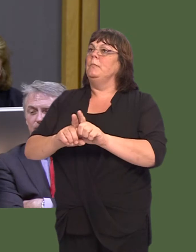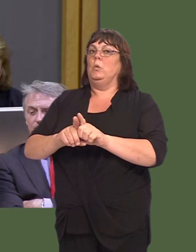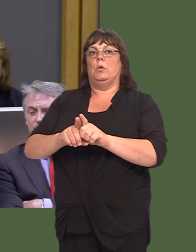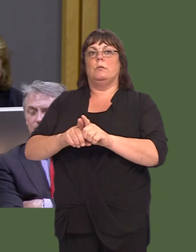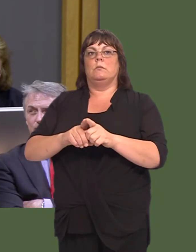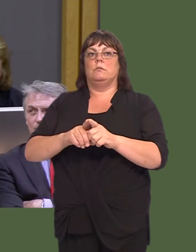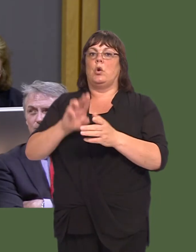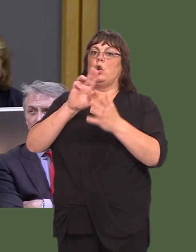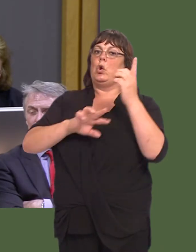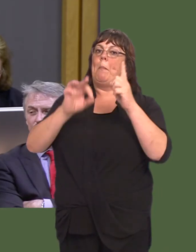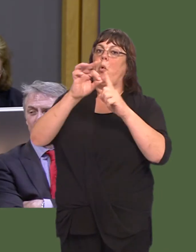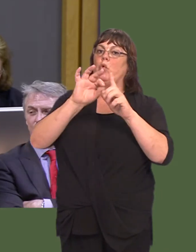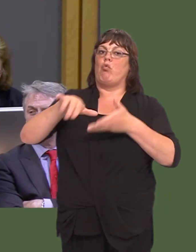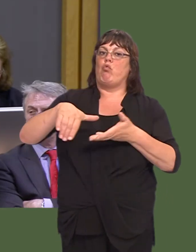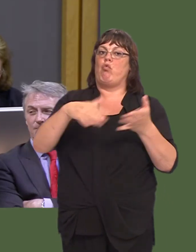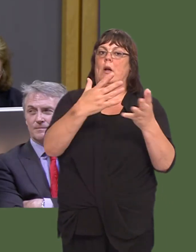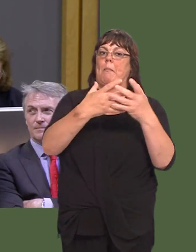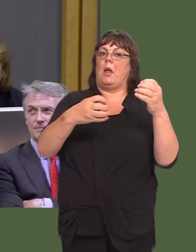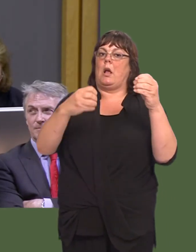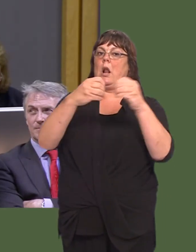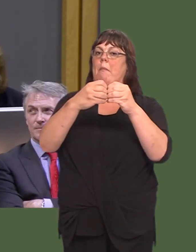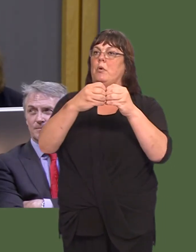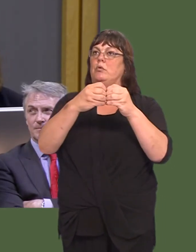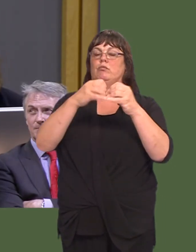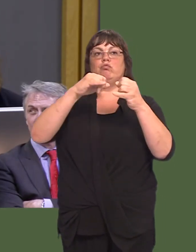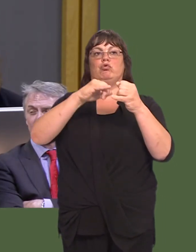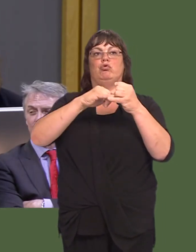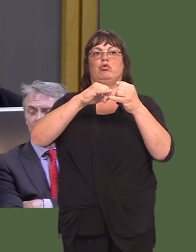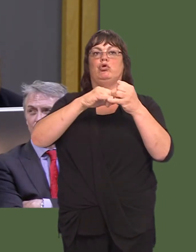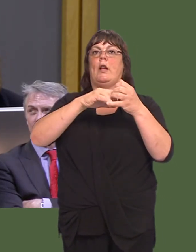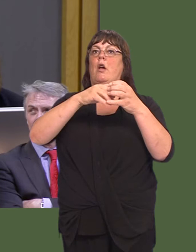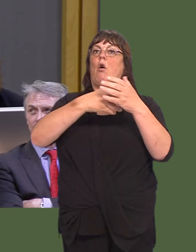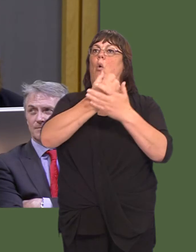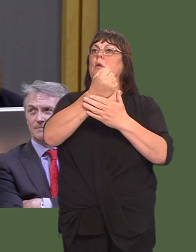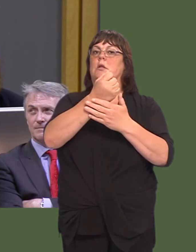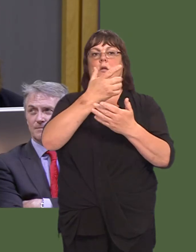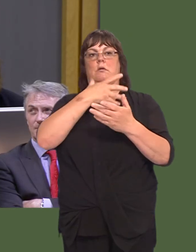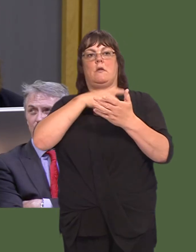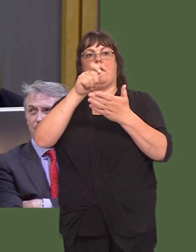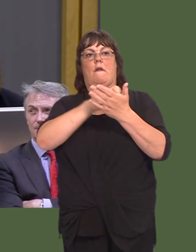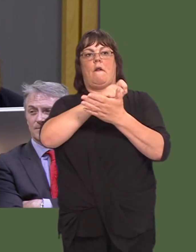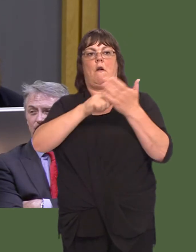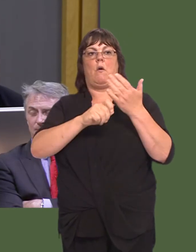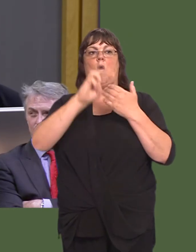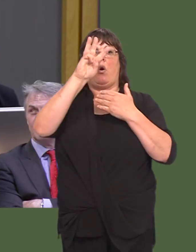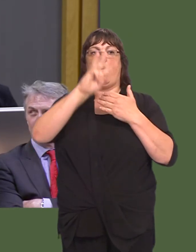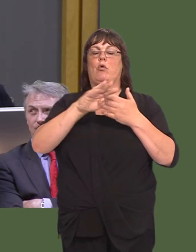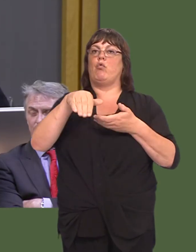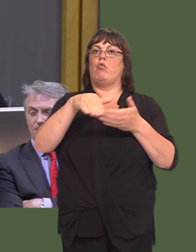weíve seen Newport rugby club shareholders vote for a Welsh Rugby Union takeover, which